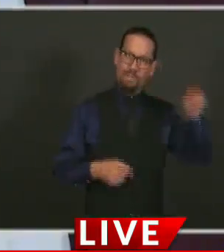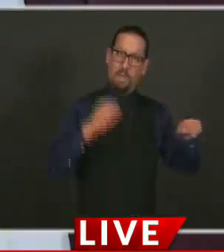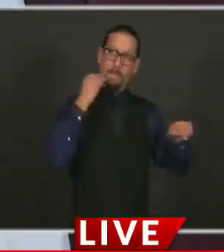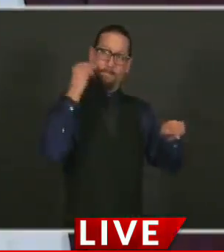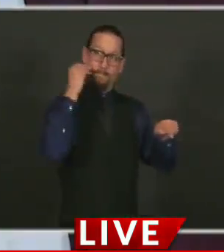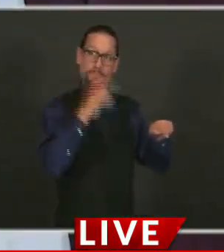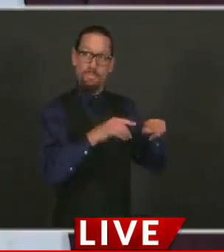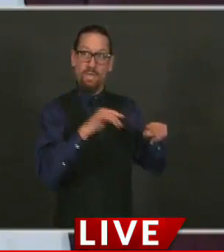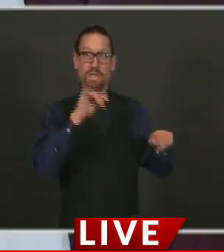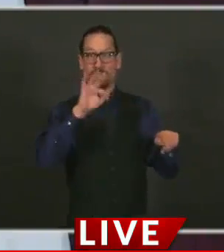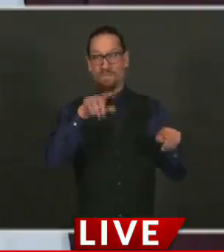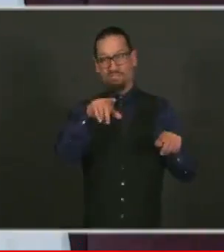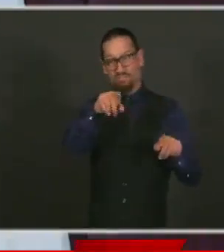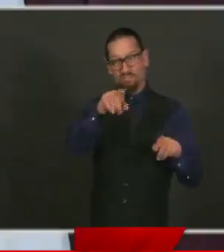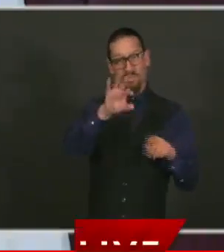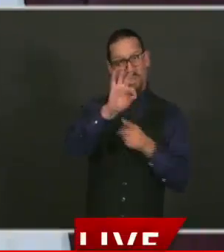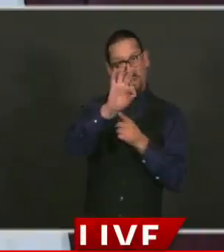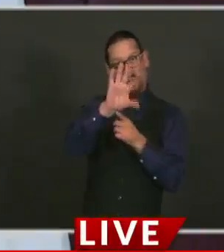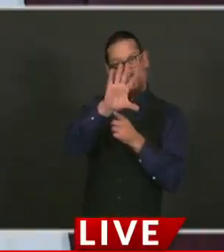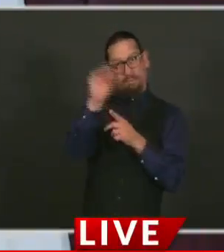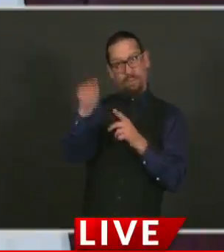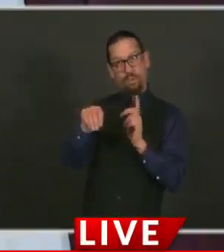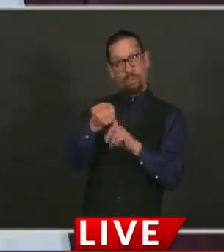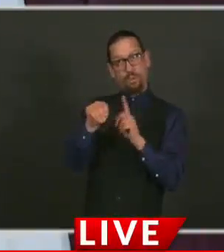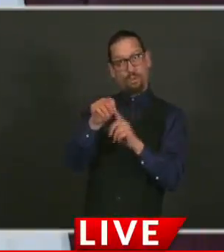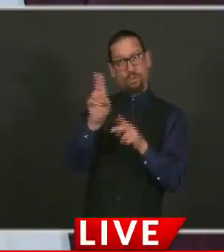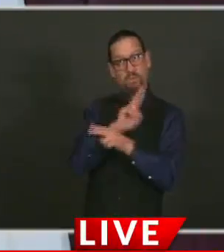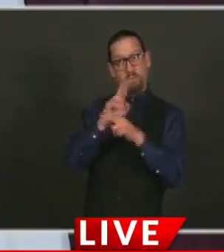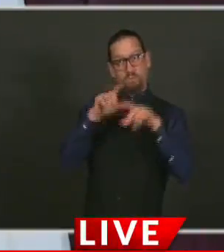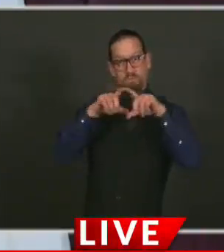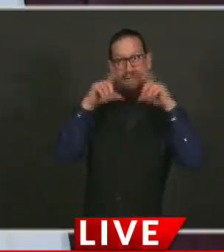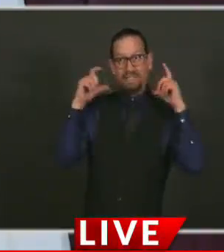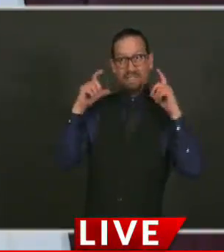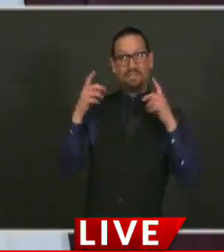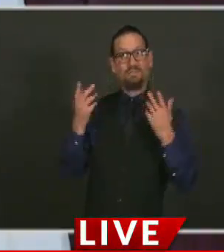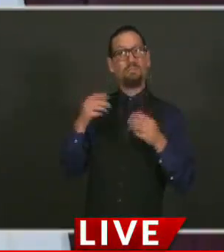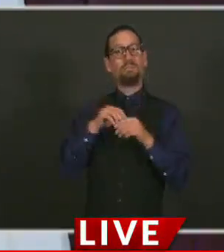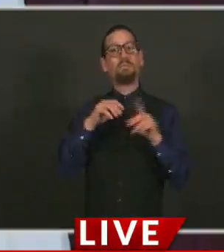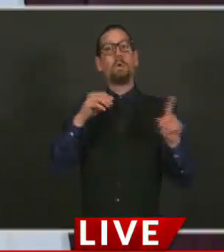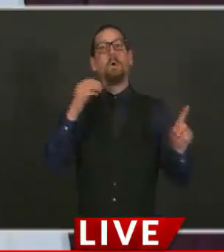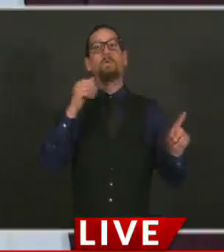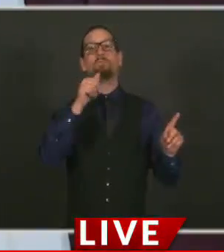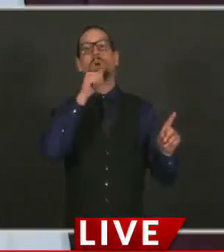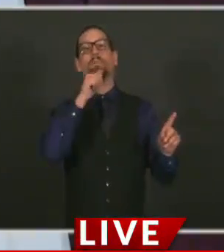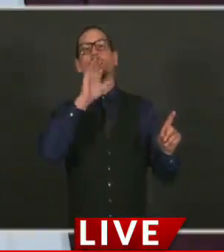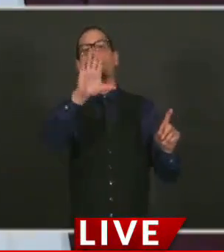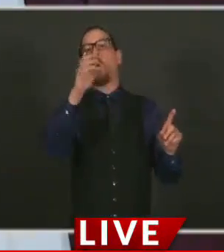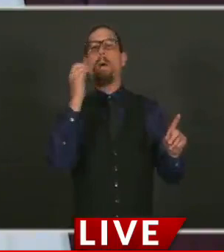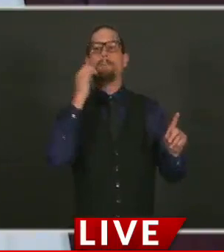IT IS SOMETHING WE CAN IMPACT. THE DATA WAS SHARED, 95% OF